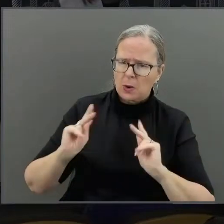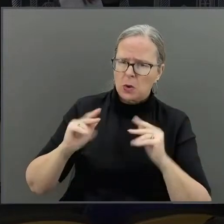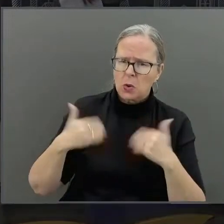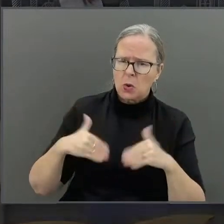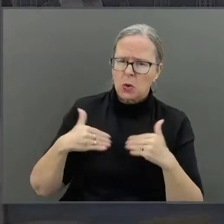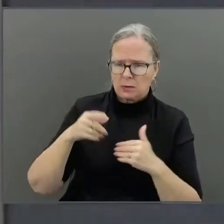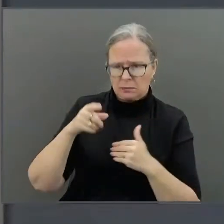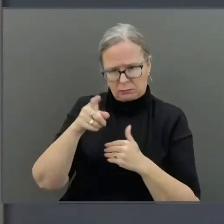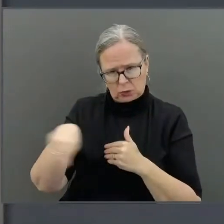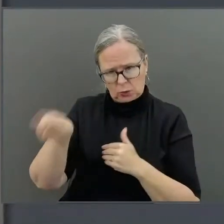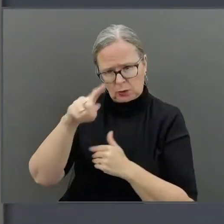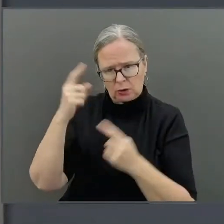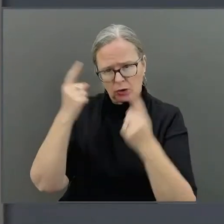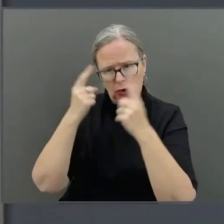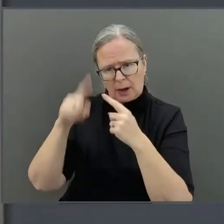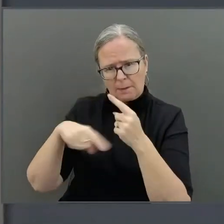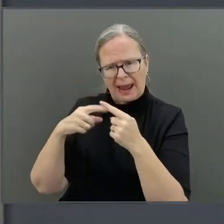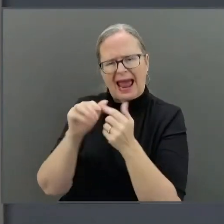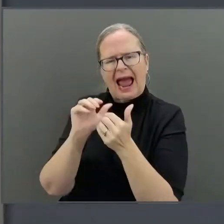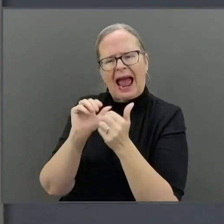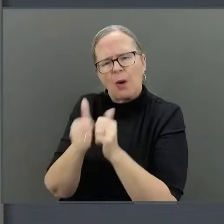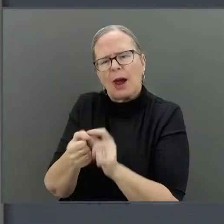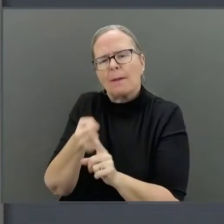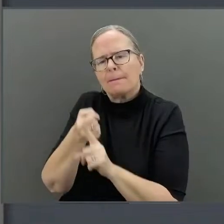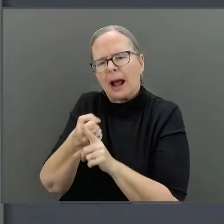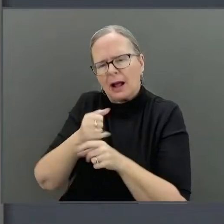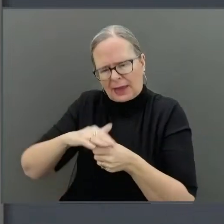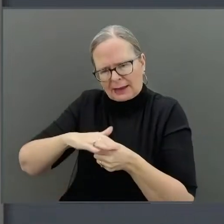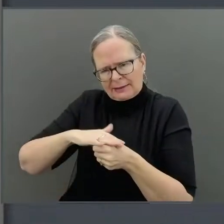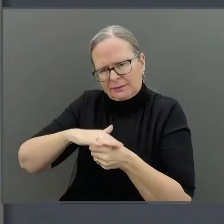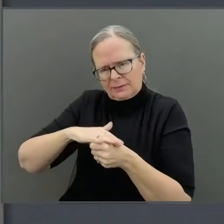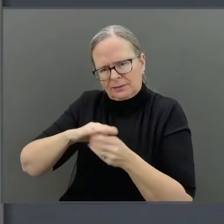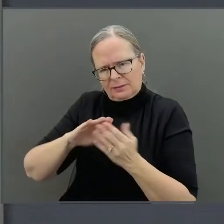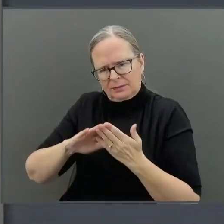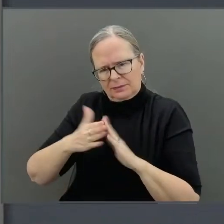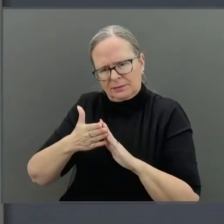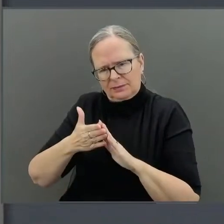so we're talking about two specific things here uh today we are here to update you on the progress on